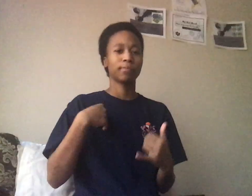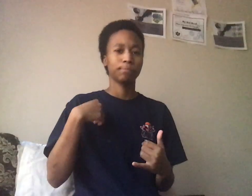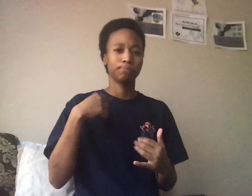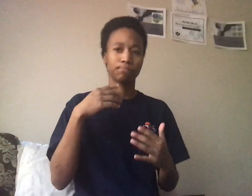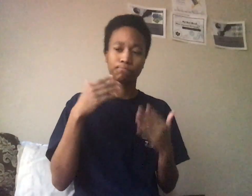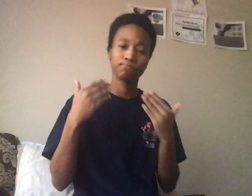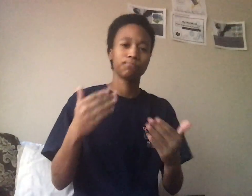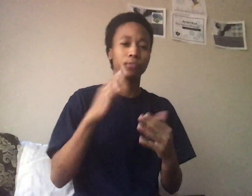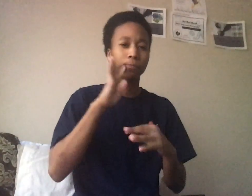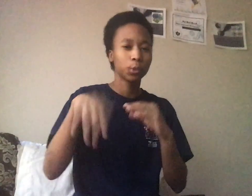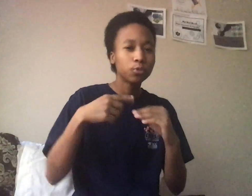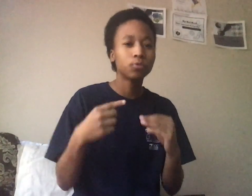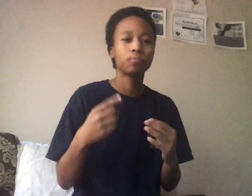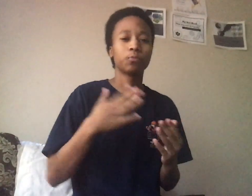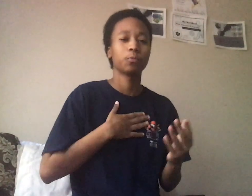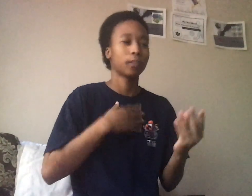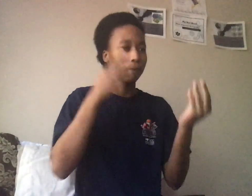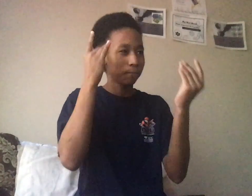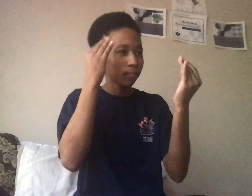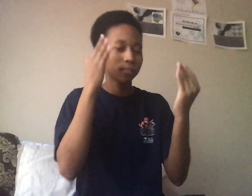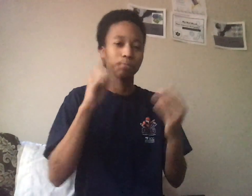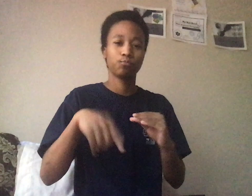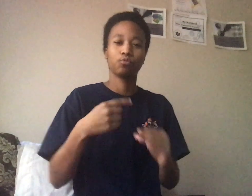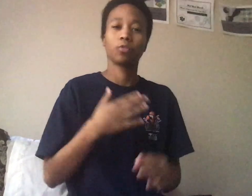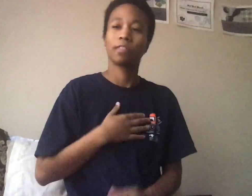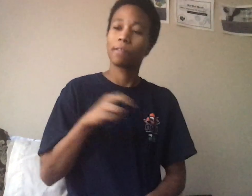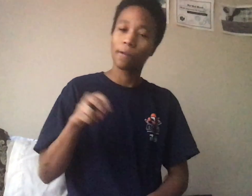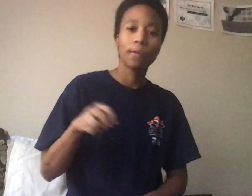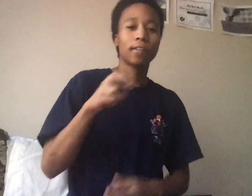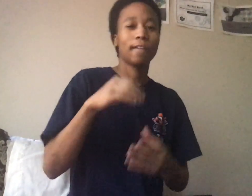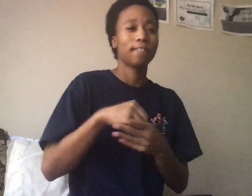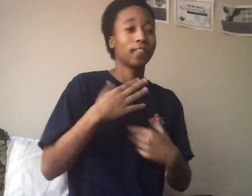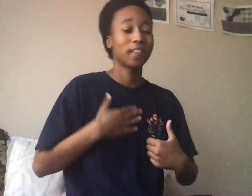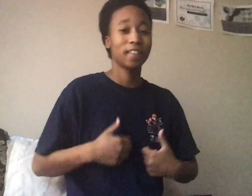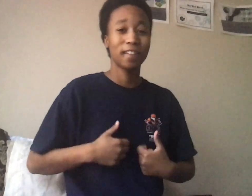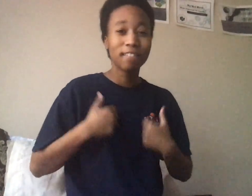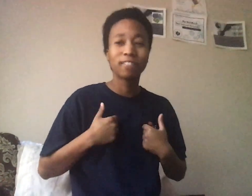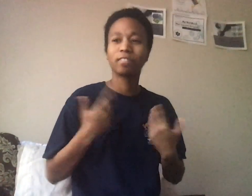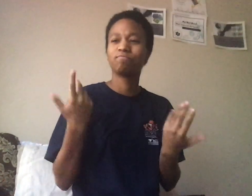Now, I start to talk about critical thinking on my journey in life.